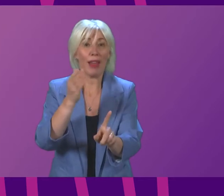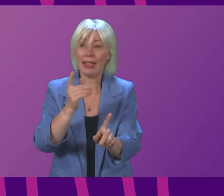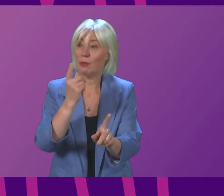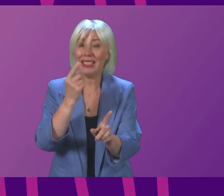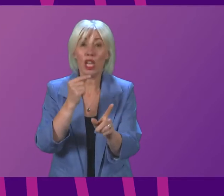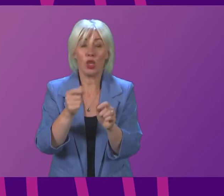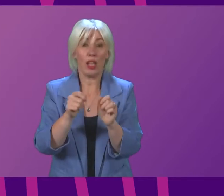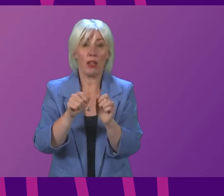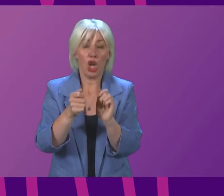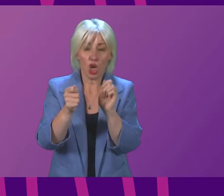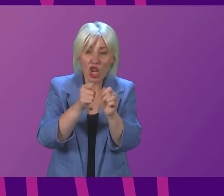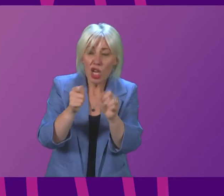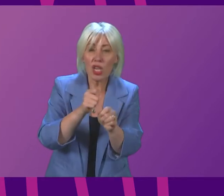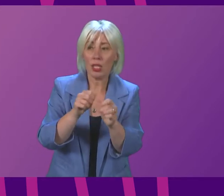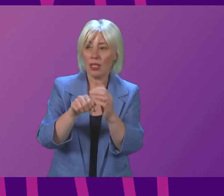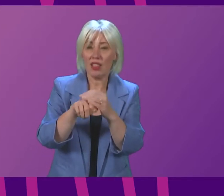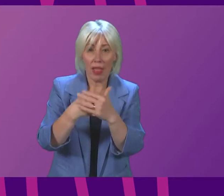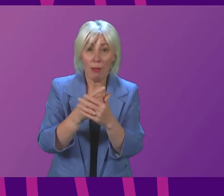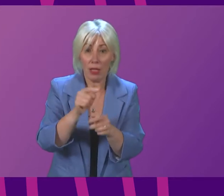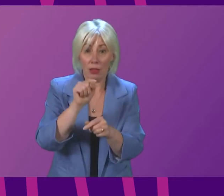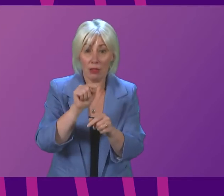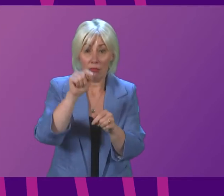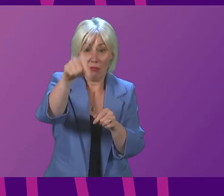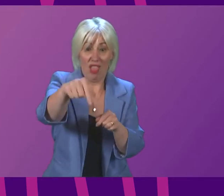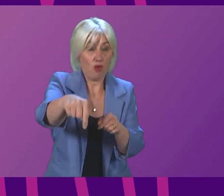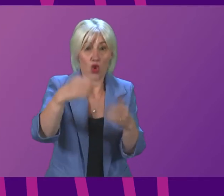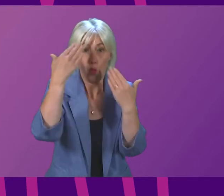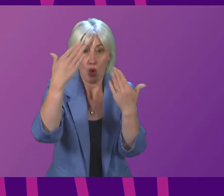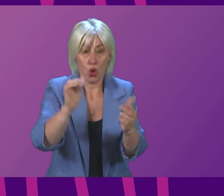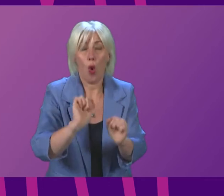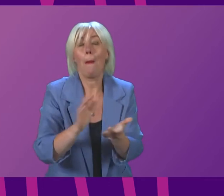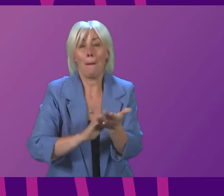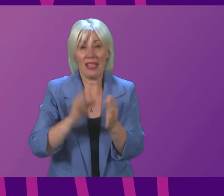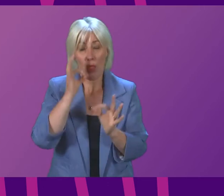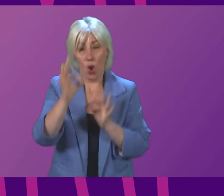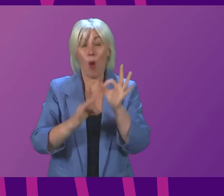and developments ahead of us. The inquiry will have the opportunity to consider and reflect